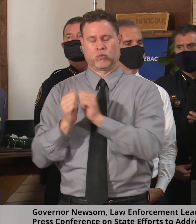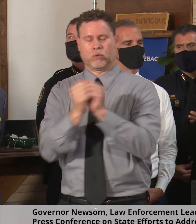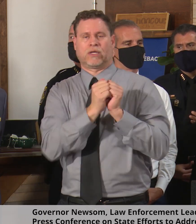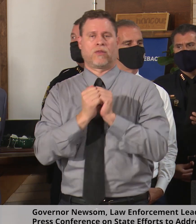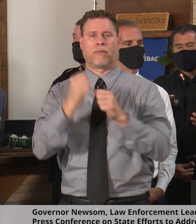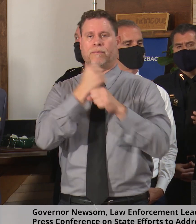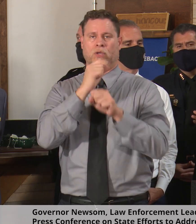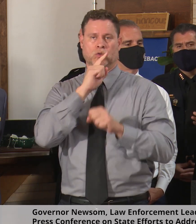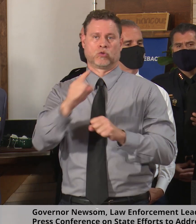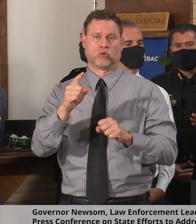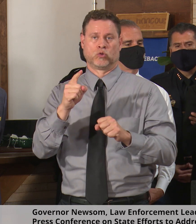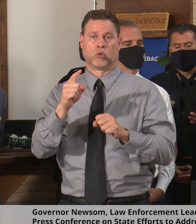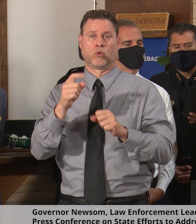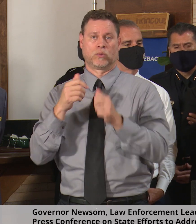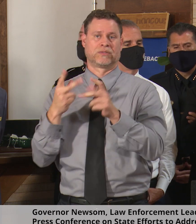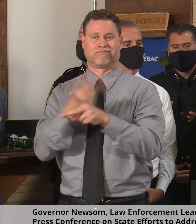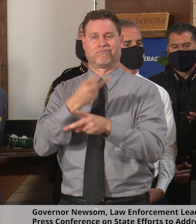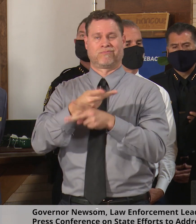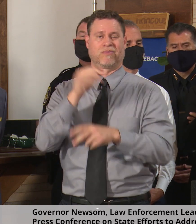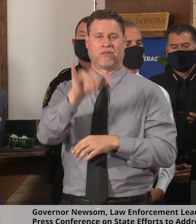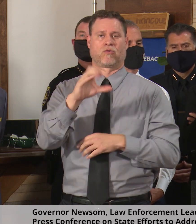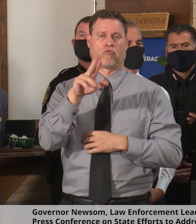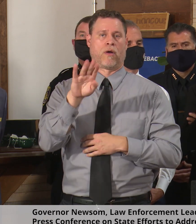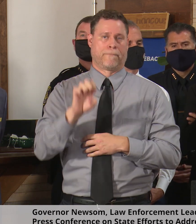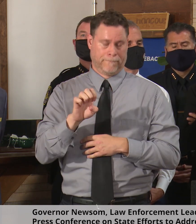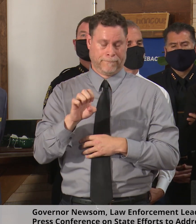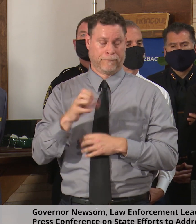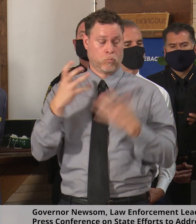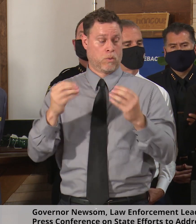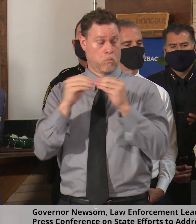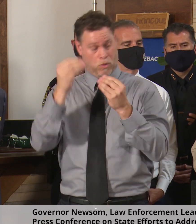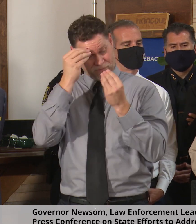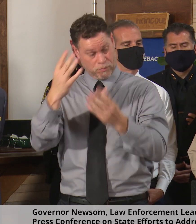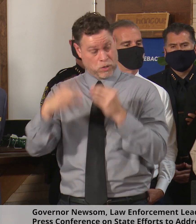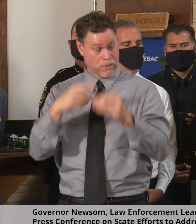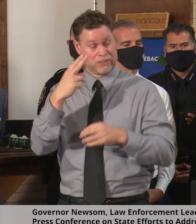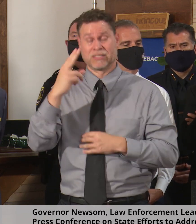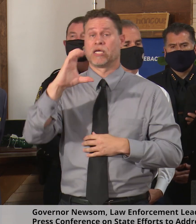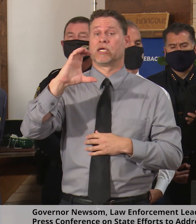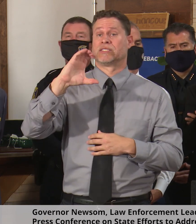sure that we can combat this crime. If you want more information about the CHP's organization,